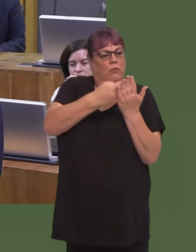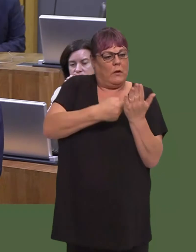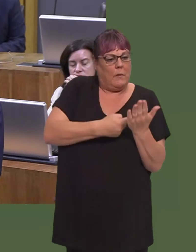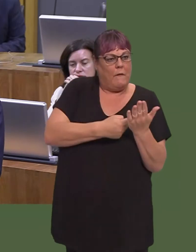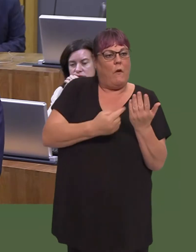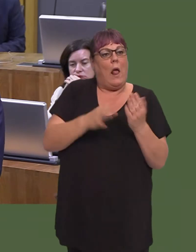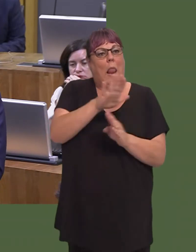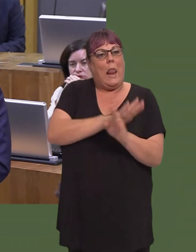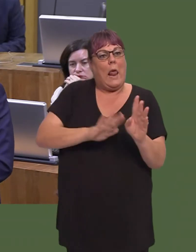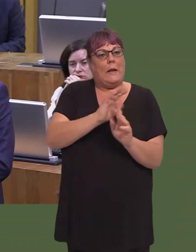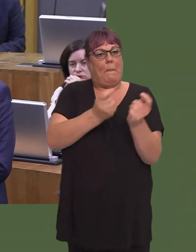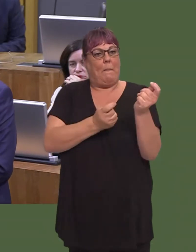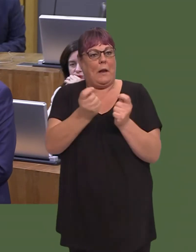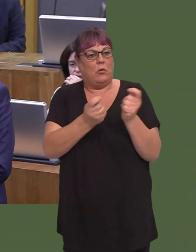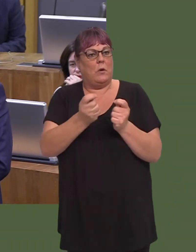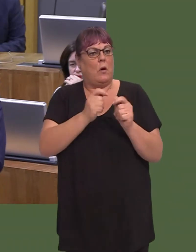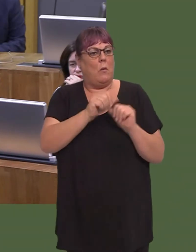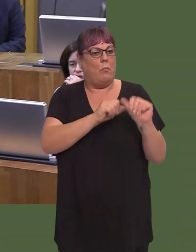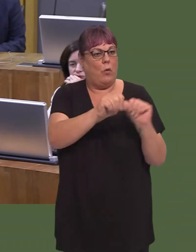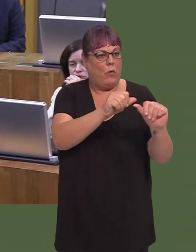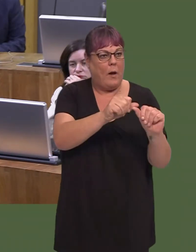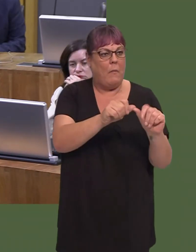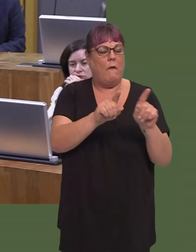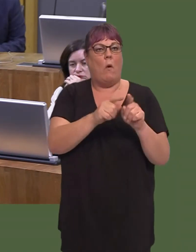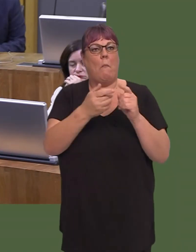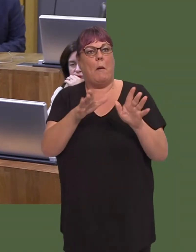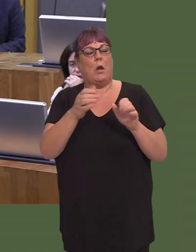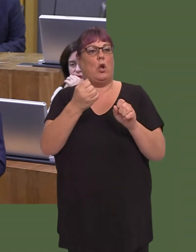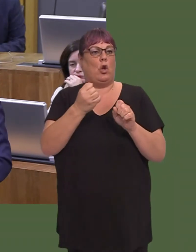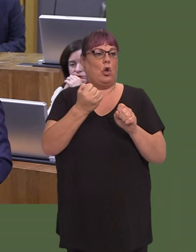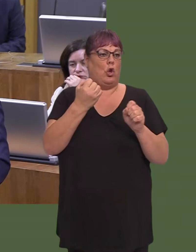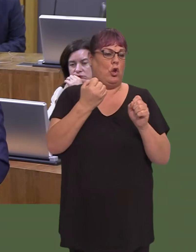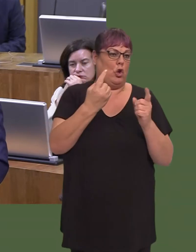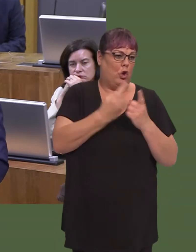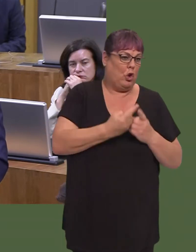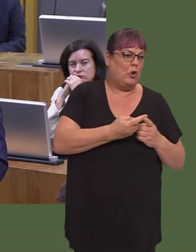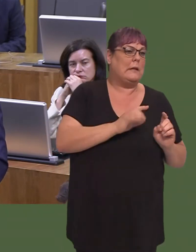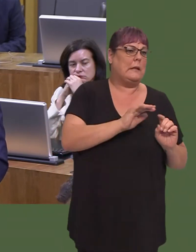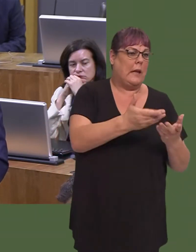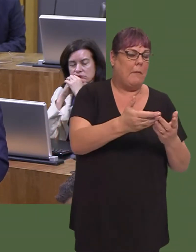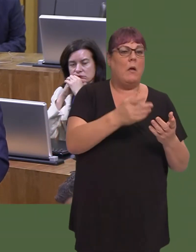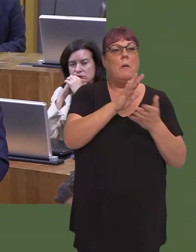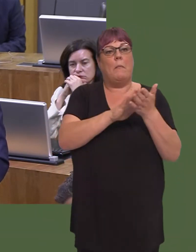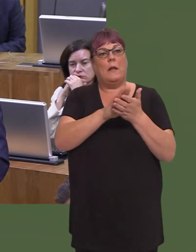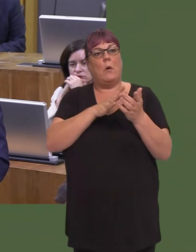And I notice that, in his reply to Mr Hamilton, he failed to answer one very important and